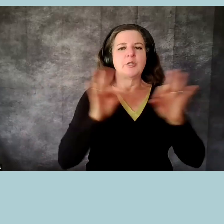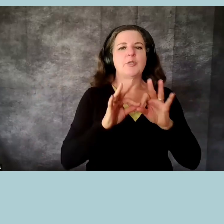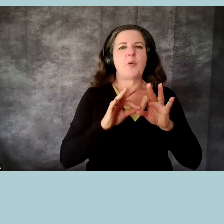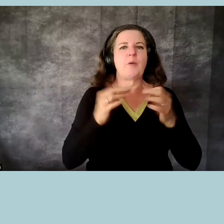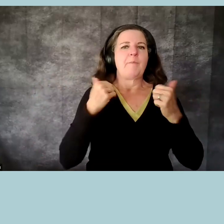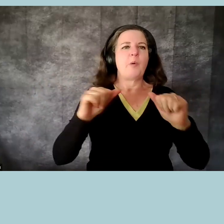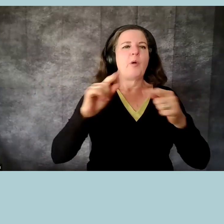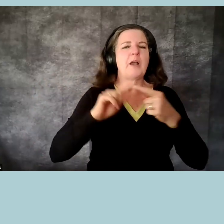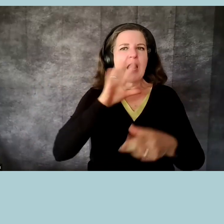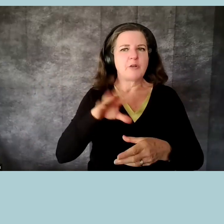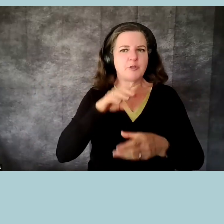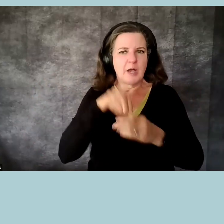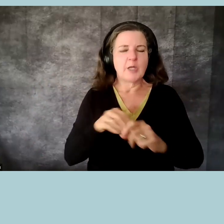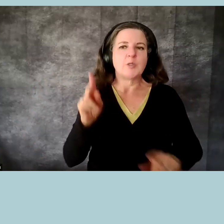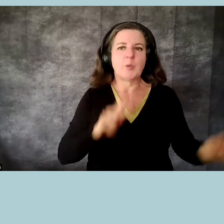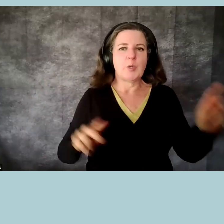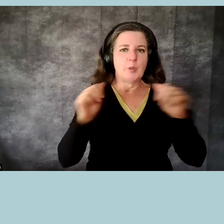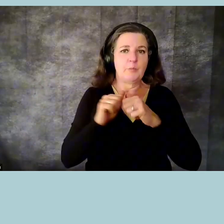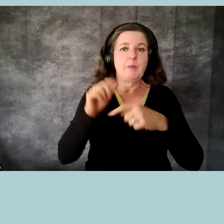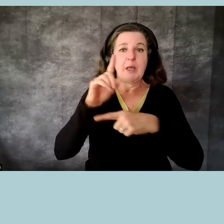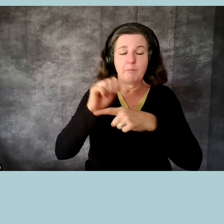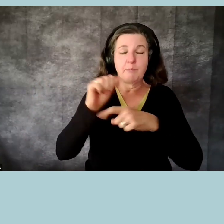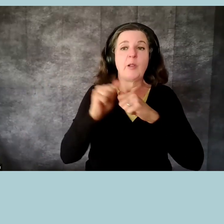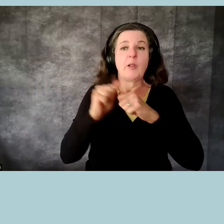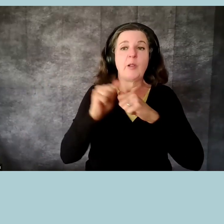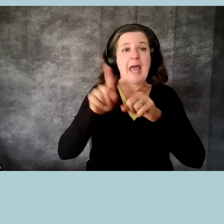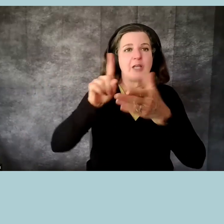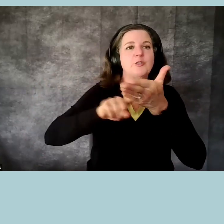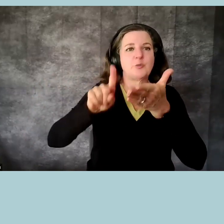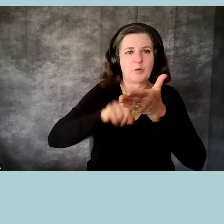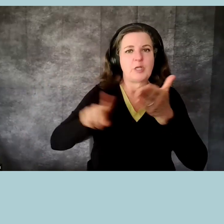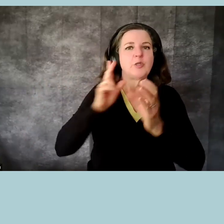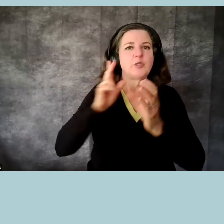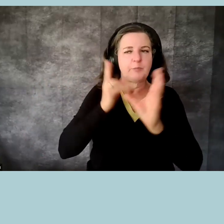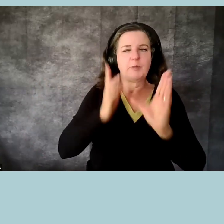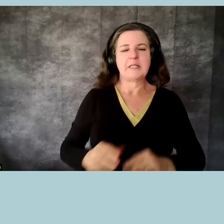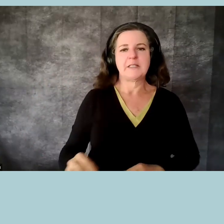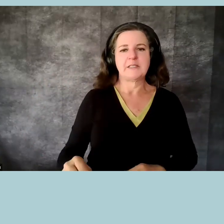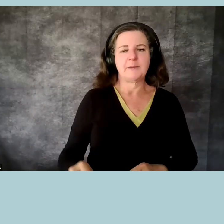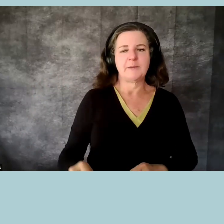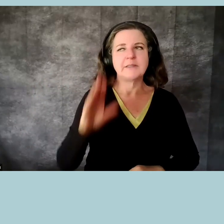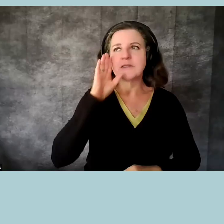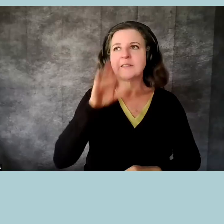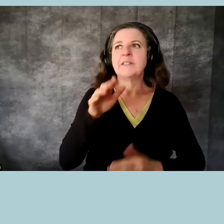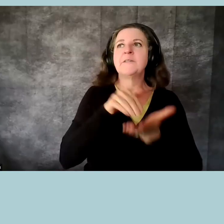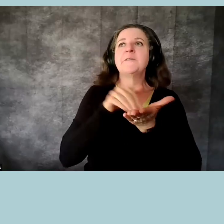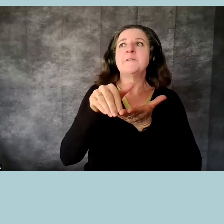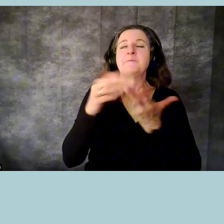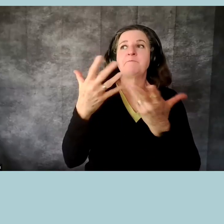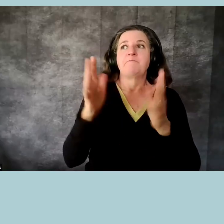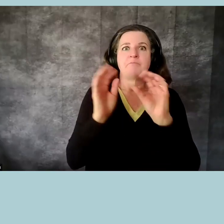people with disabilities as research participants. I know there's often like pretty explicit exclusion criteria